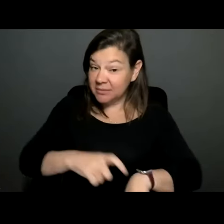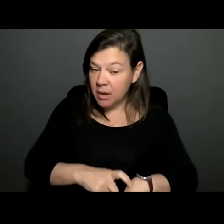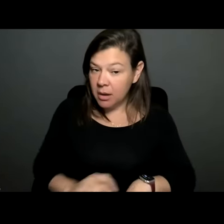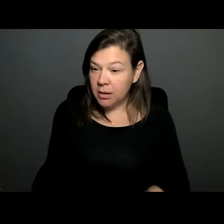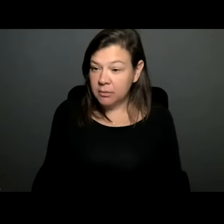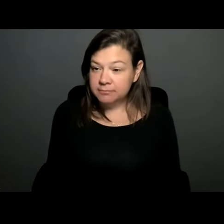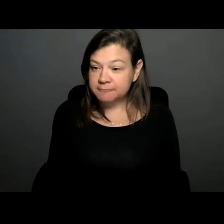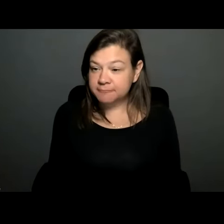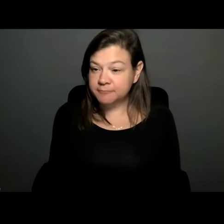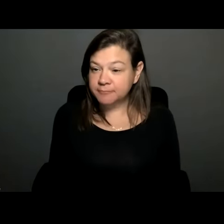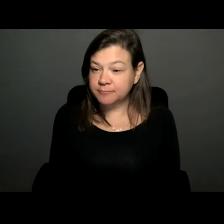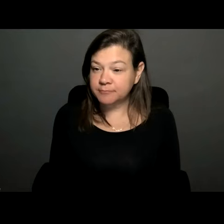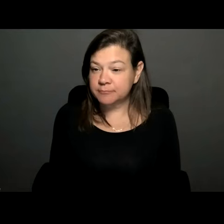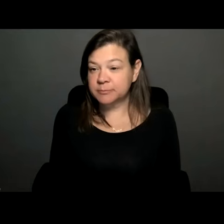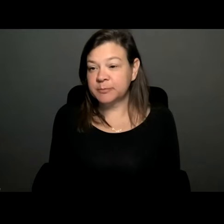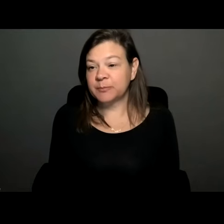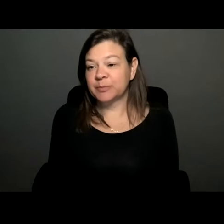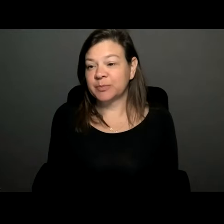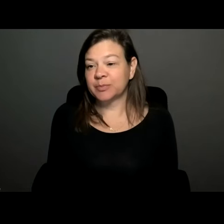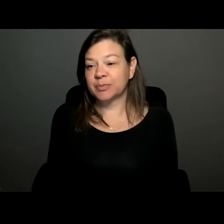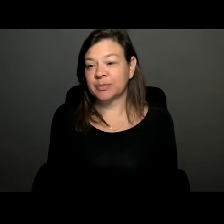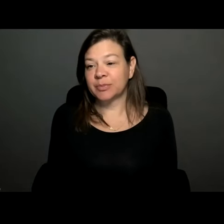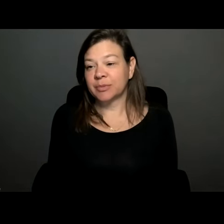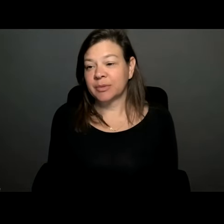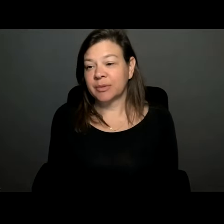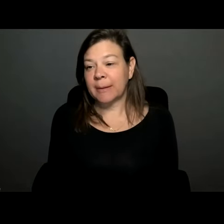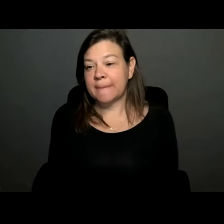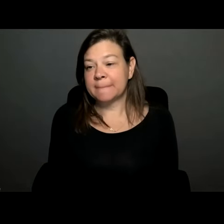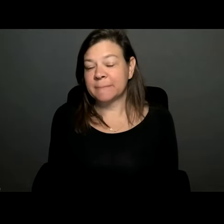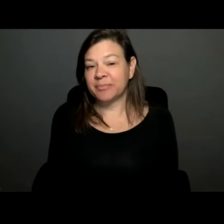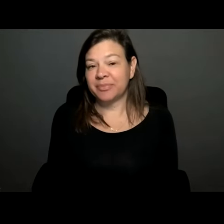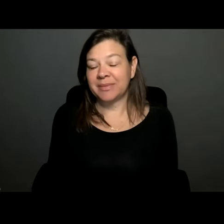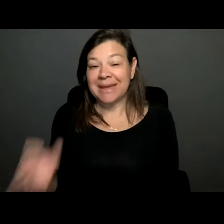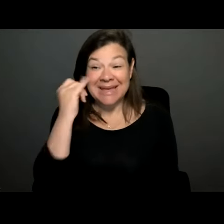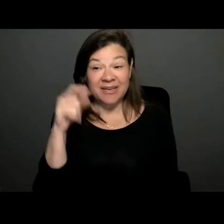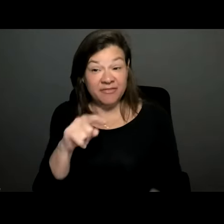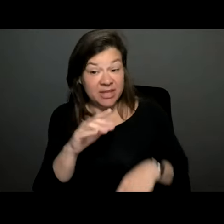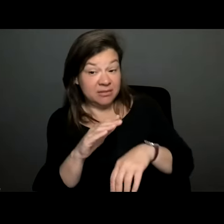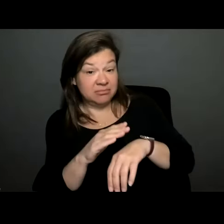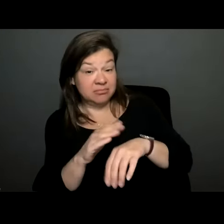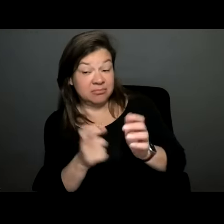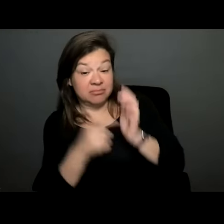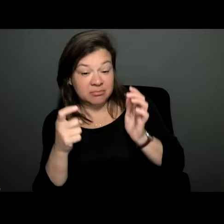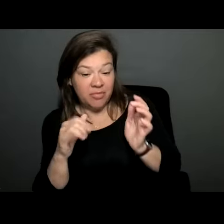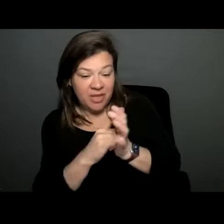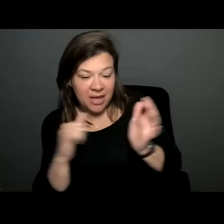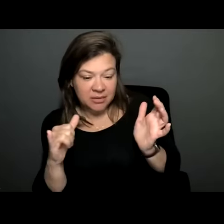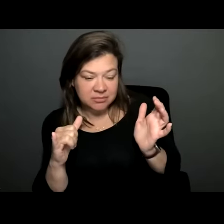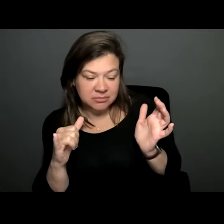if I feel like it calls for it, I'm happy to make a character blind